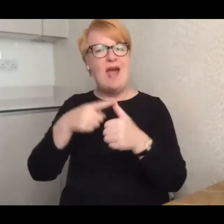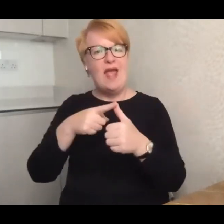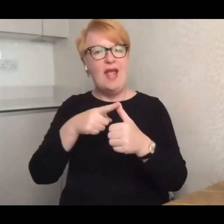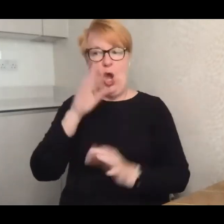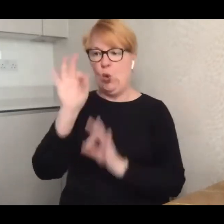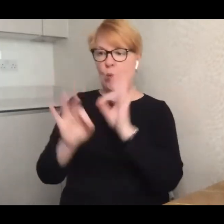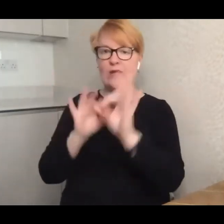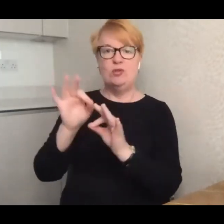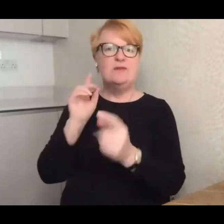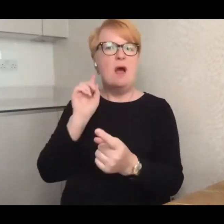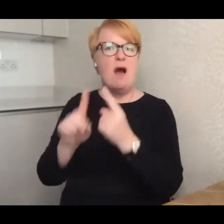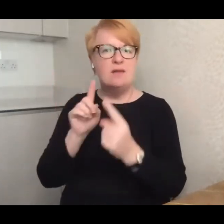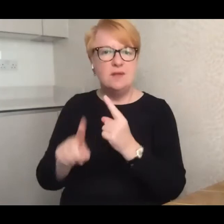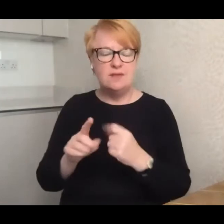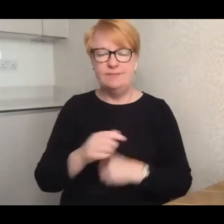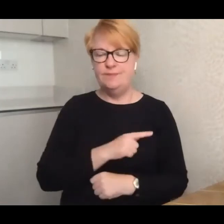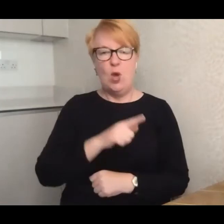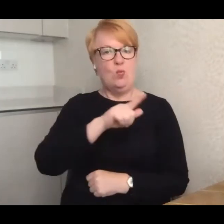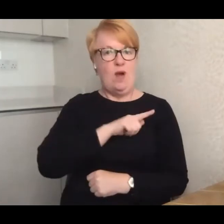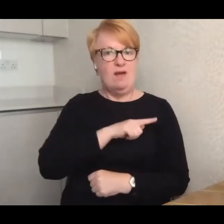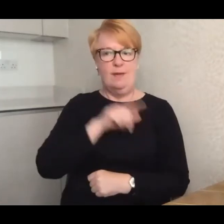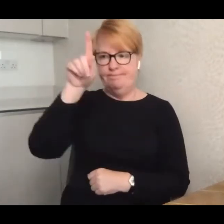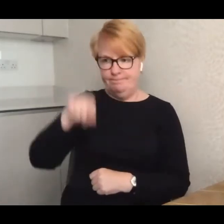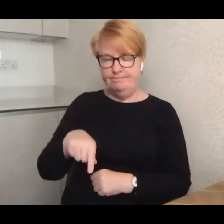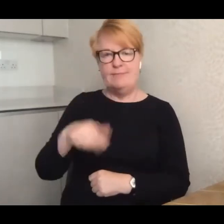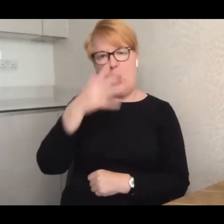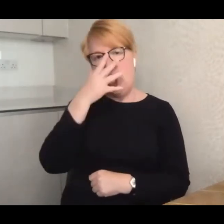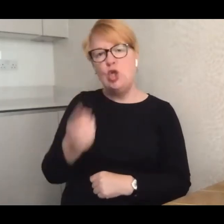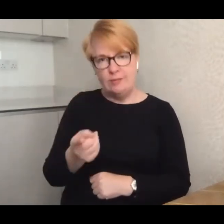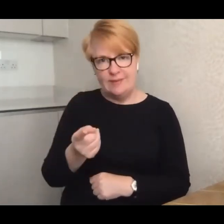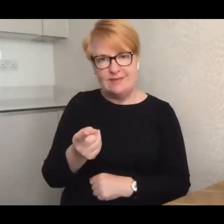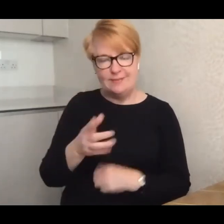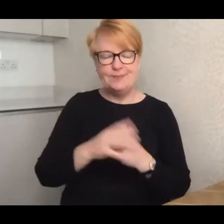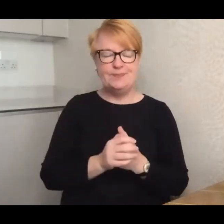slider uses anonymous as its default. Please note that our chair and speakers